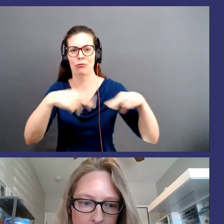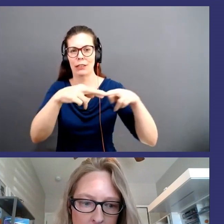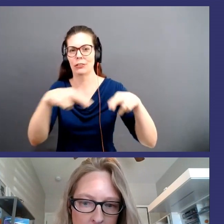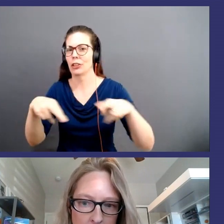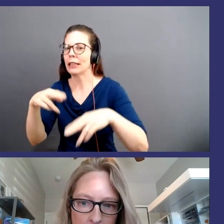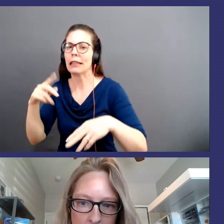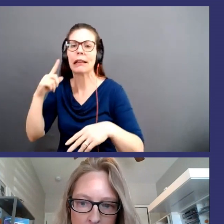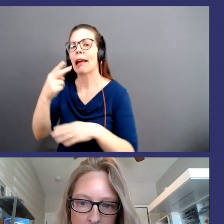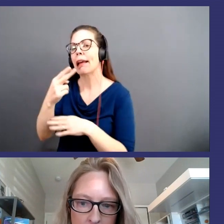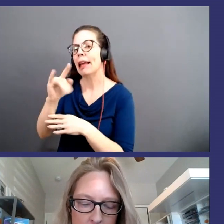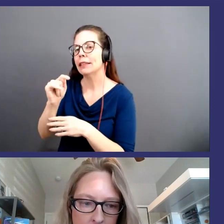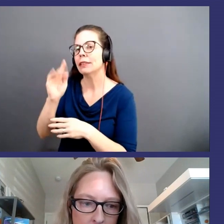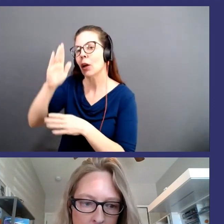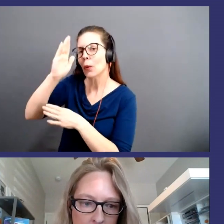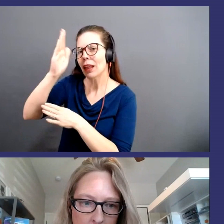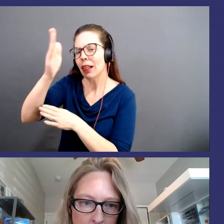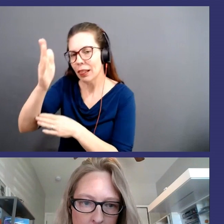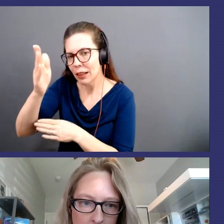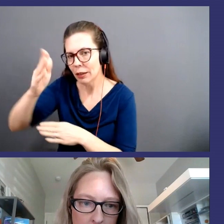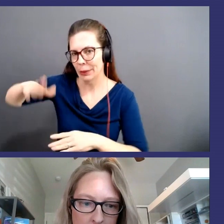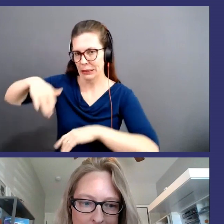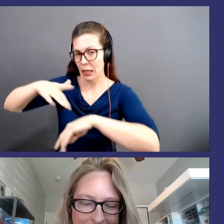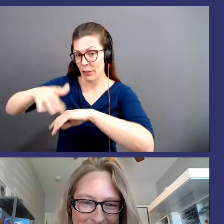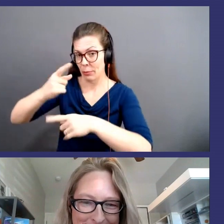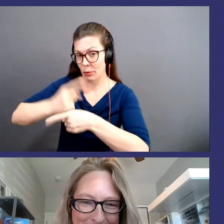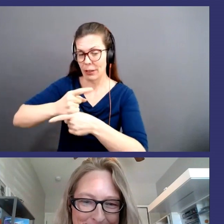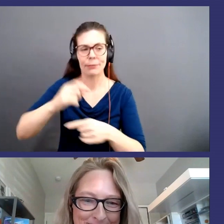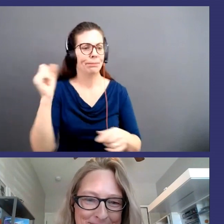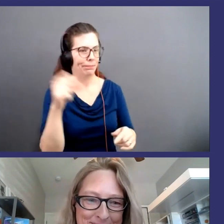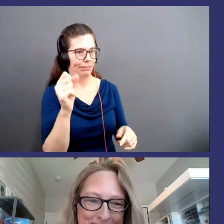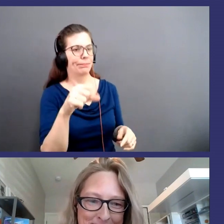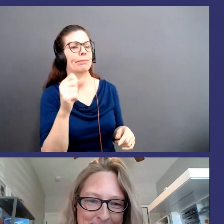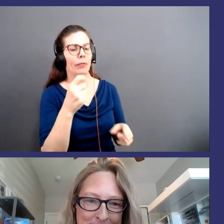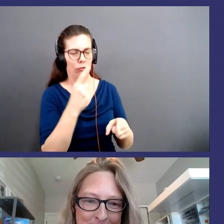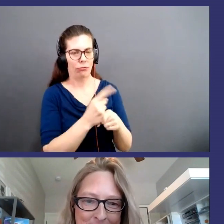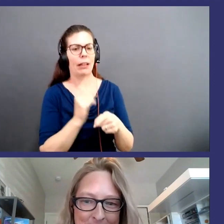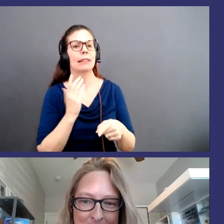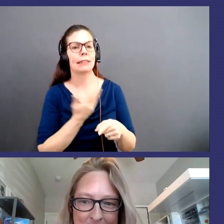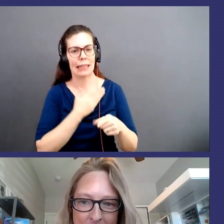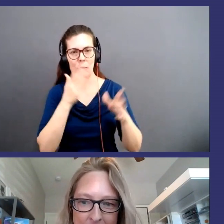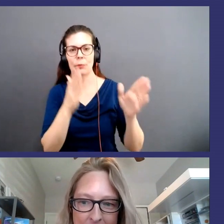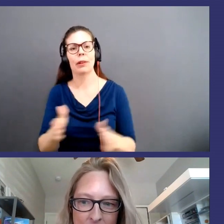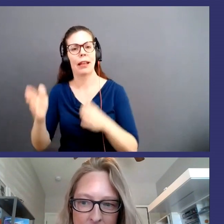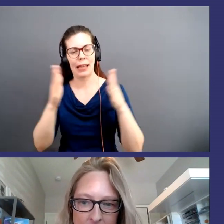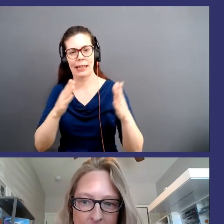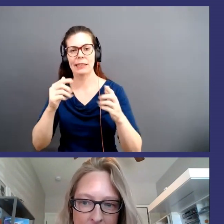that that will become available, right? Yeah, it is in our roadmap. We'll launch it sometime later in the year,